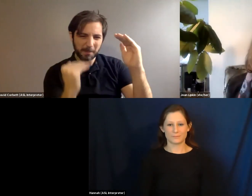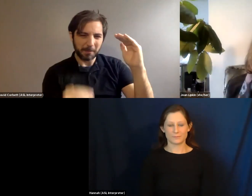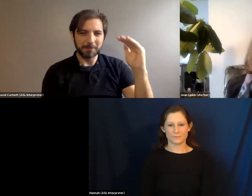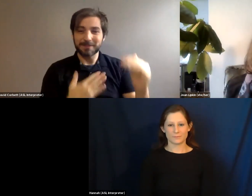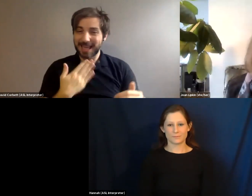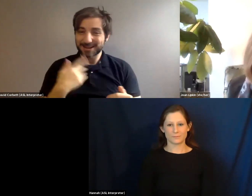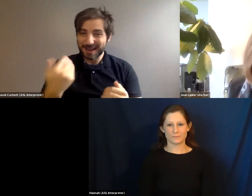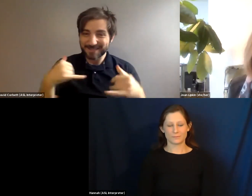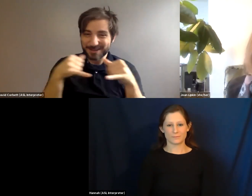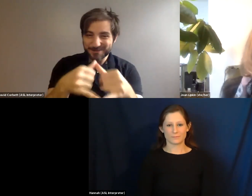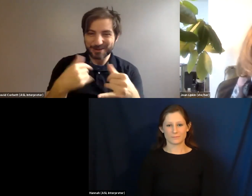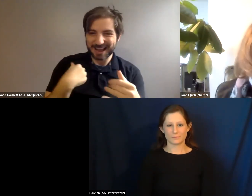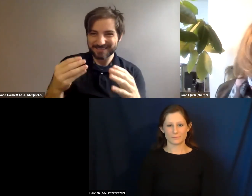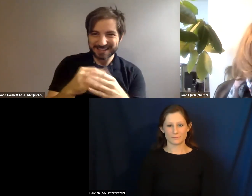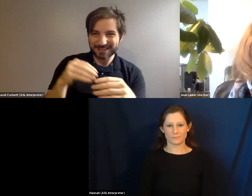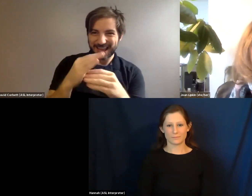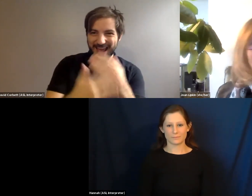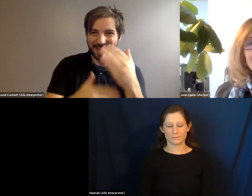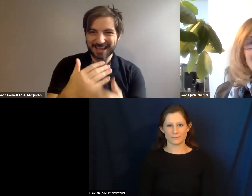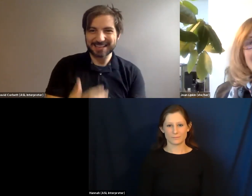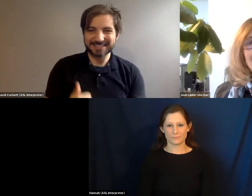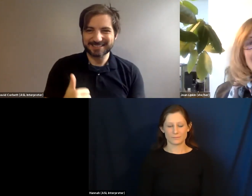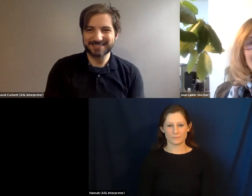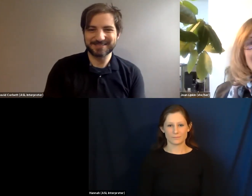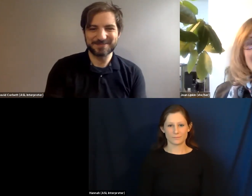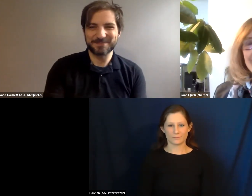your hand. And I don't--I was going to mention this later, but I'll mention it now since